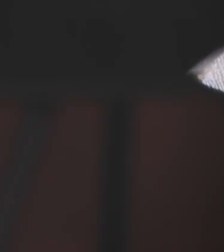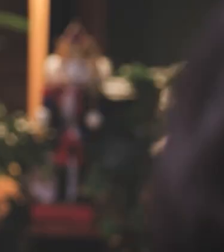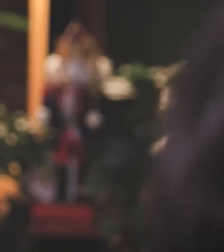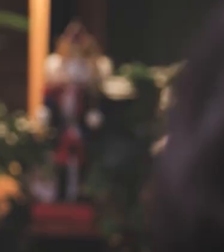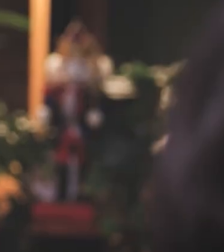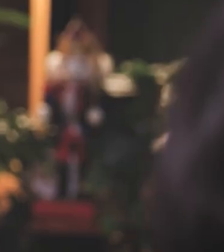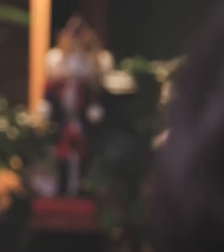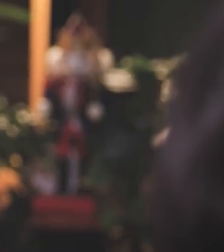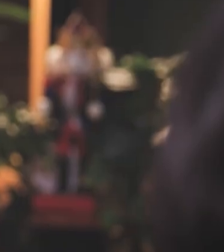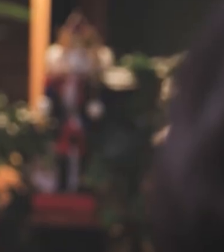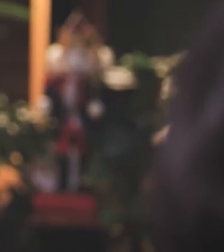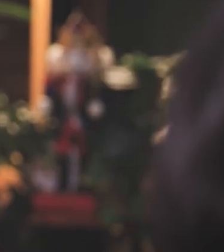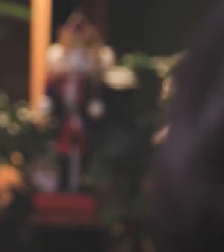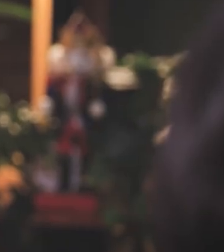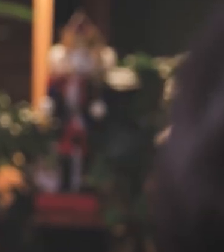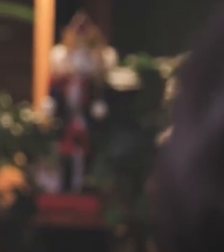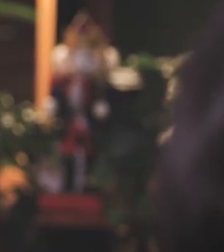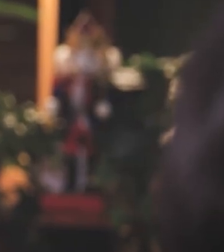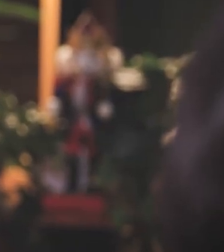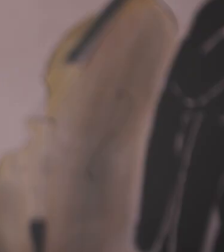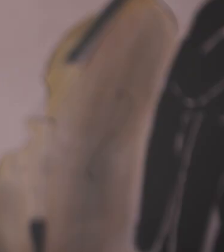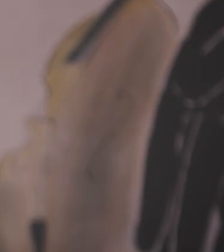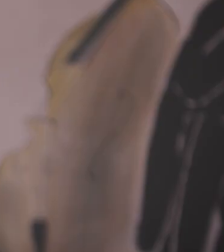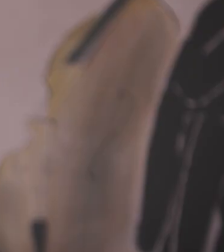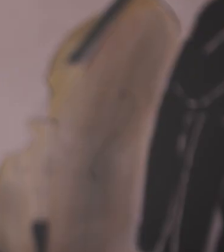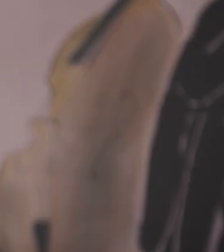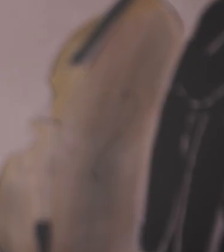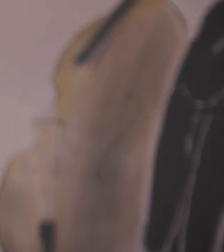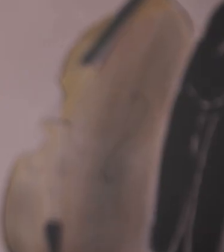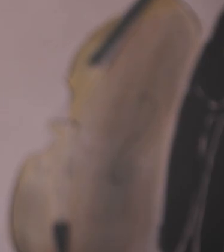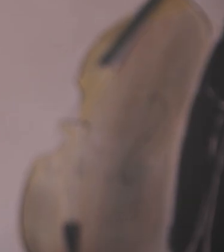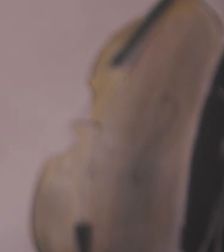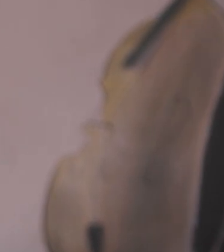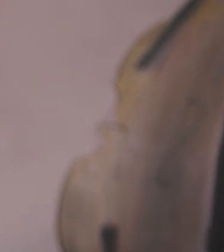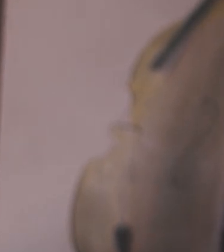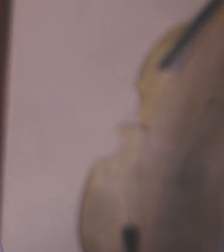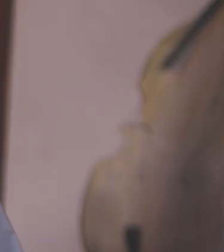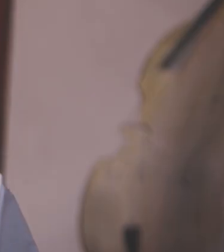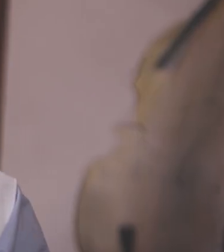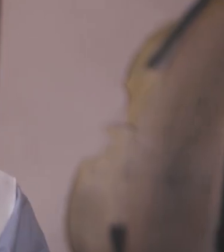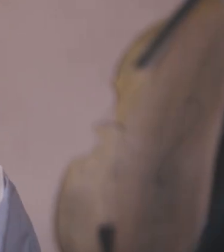It’s a very refreshing shock and it makes us feel a lot. So that's why I said it's really fun.